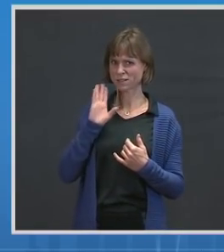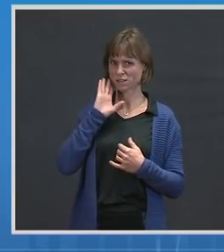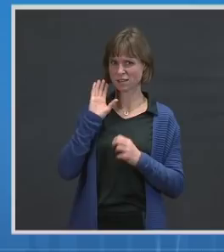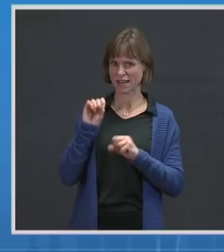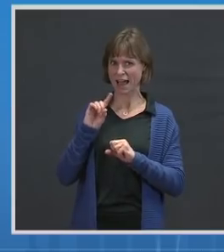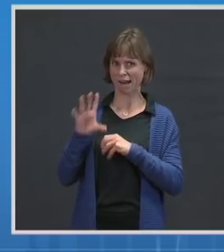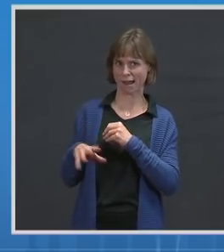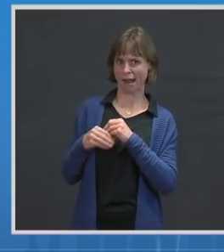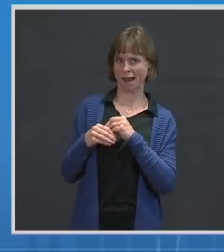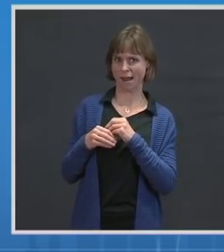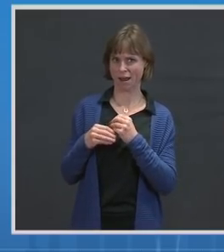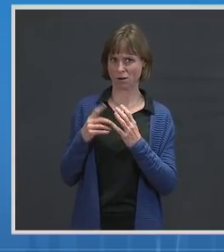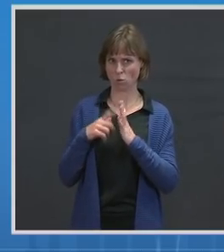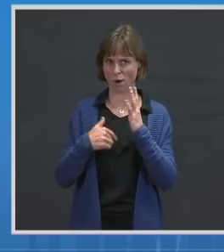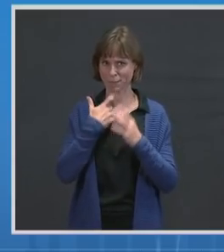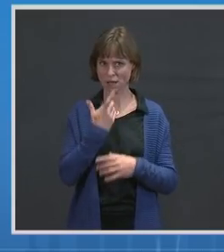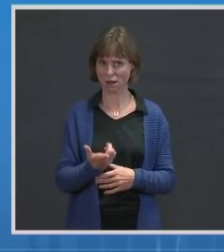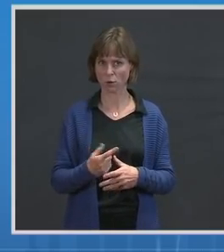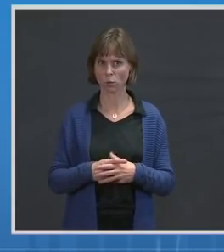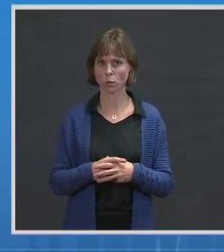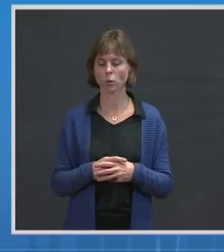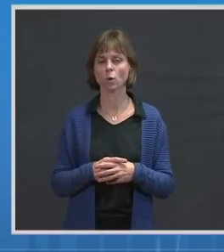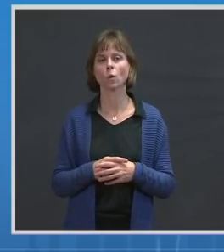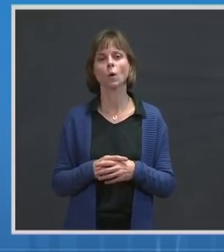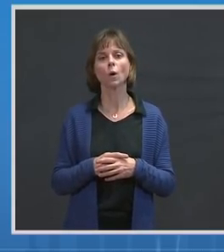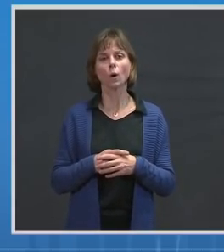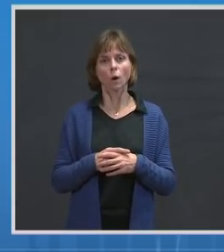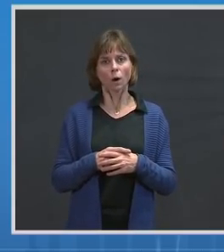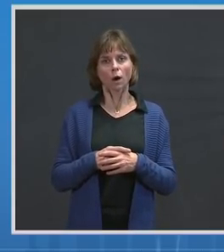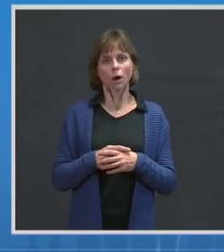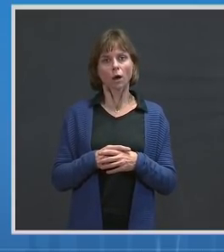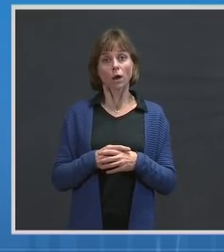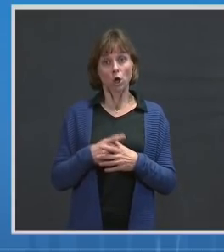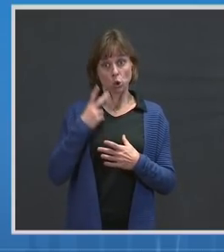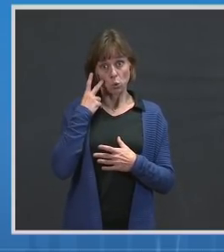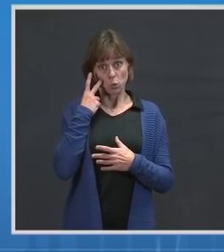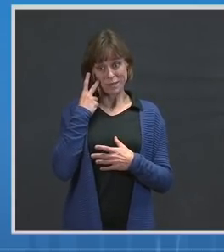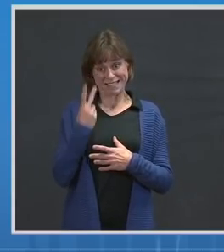supplement what I'm saying -- is that when you see infections in the school setting,